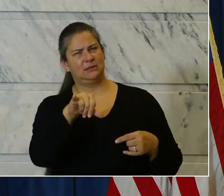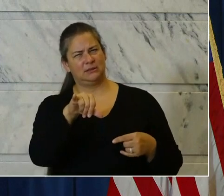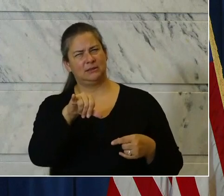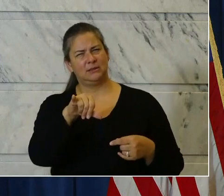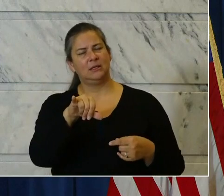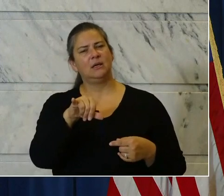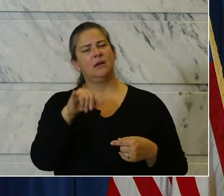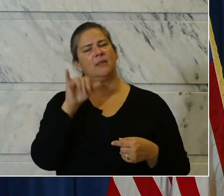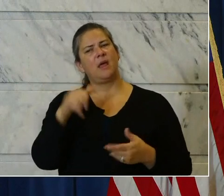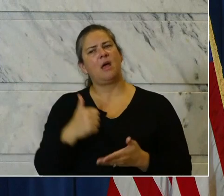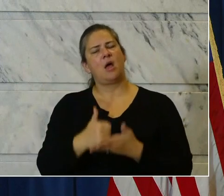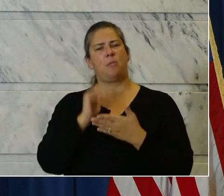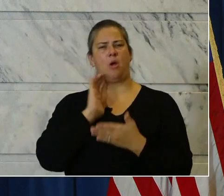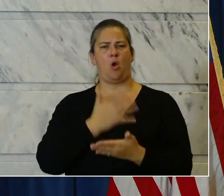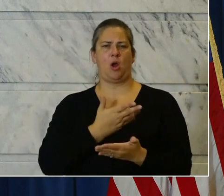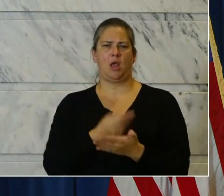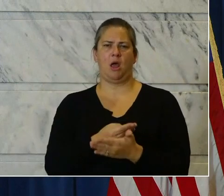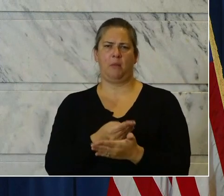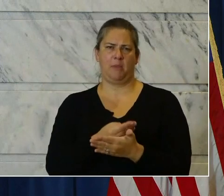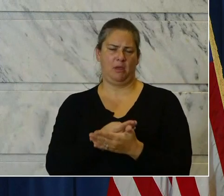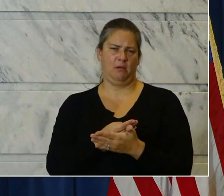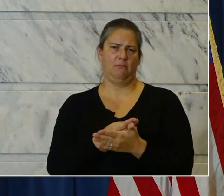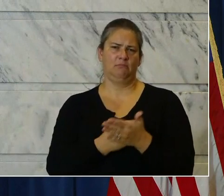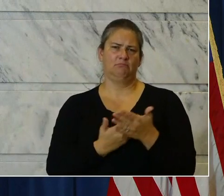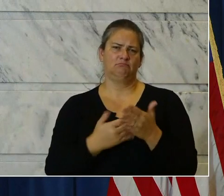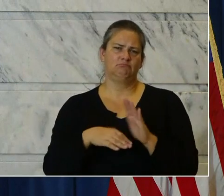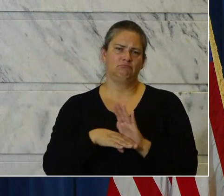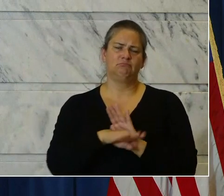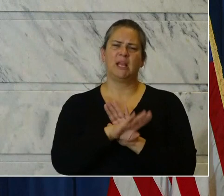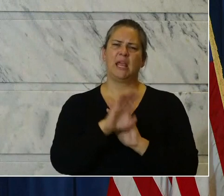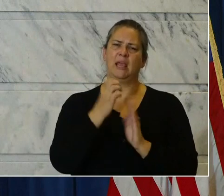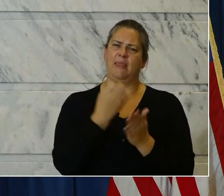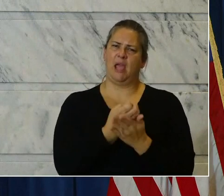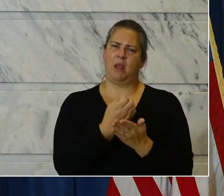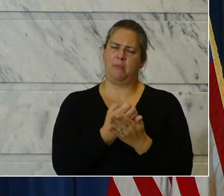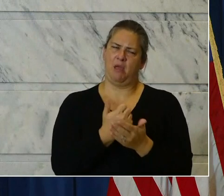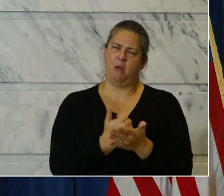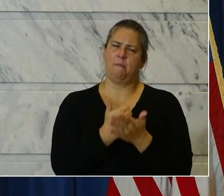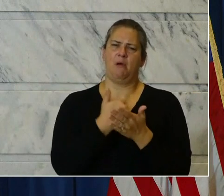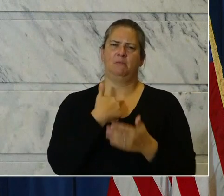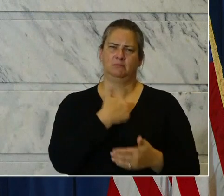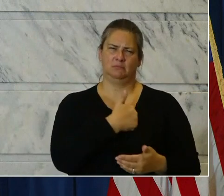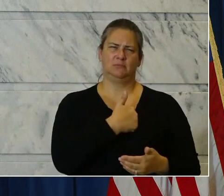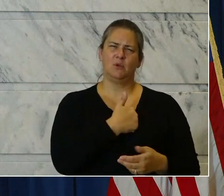WEAR A MASK AND IT'S BECAUSE IT